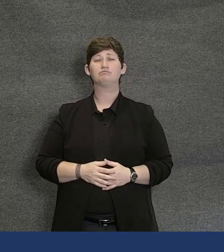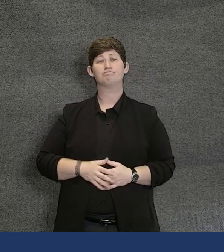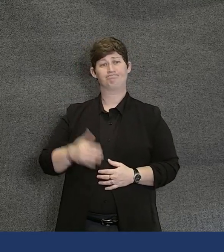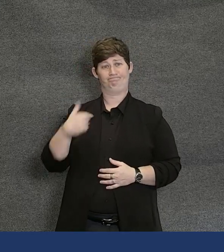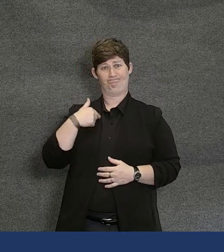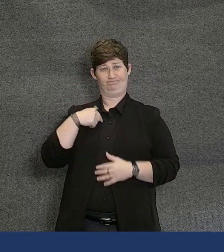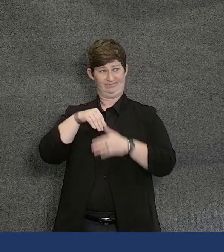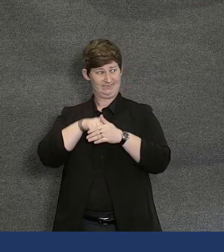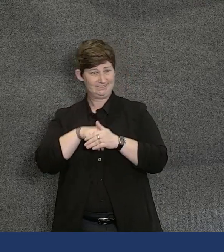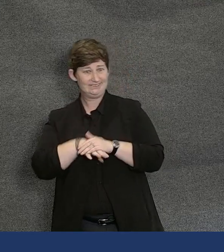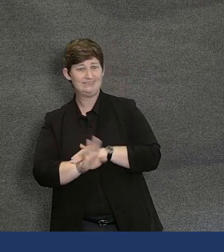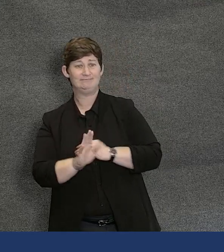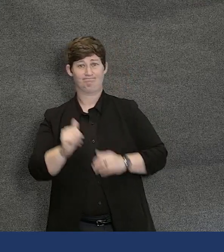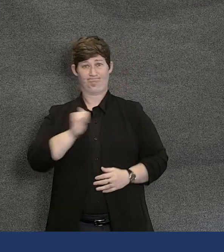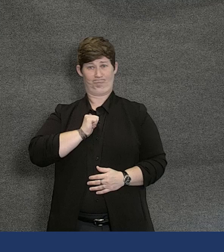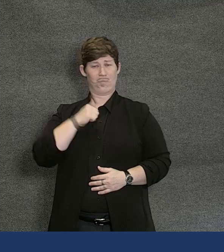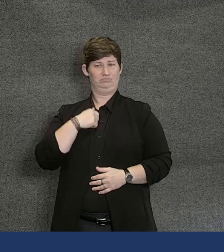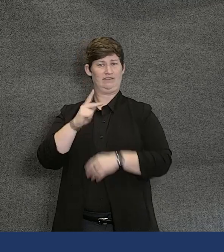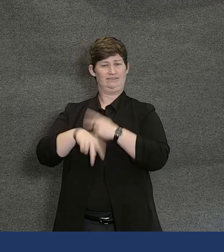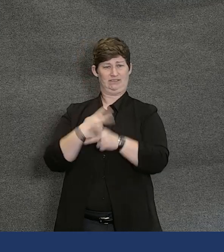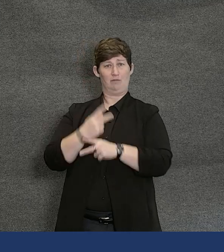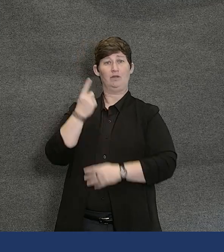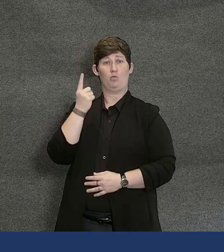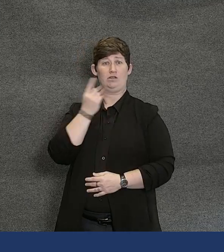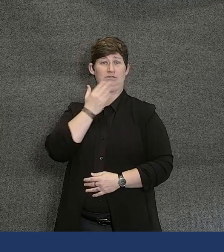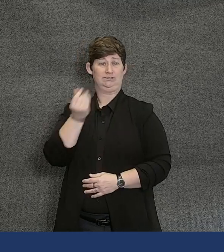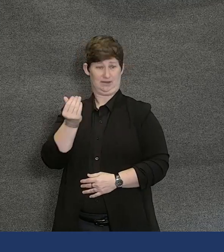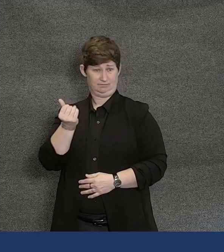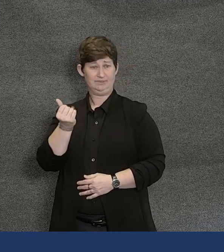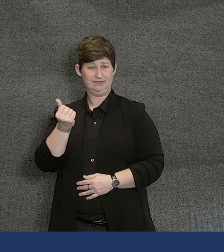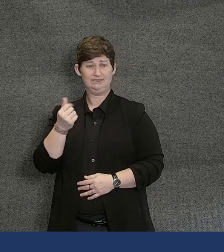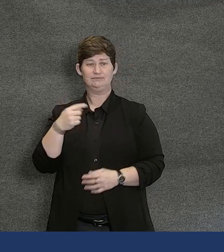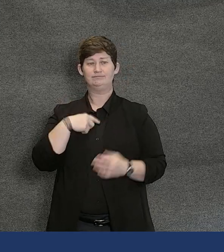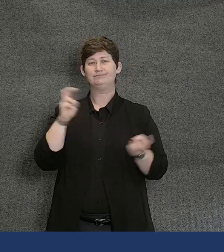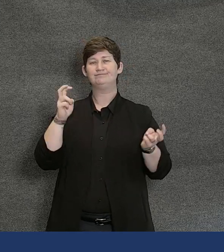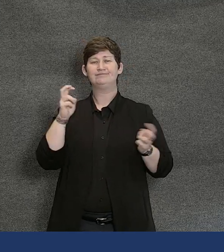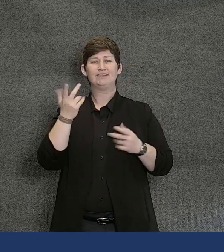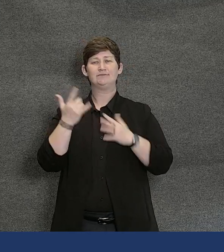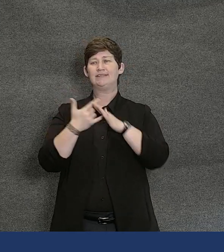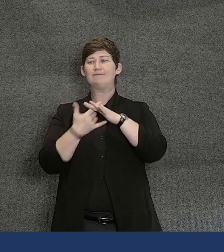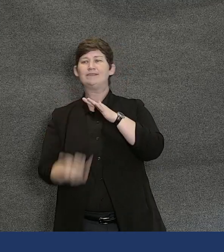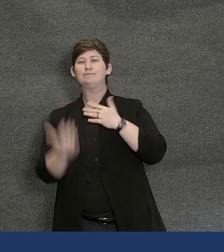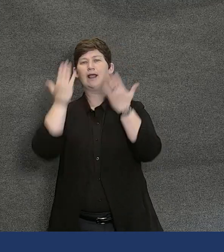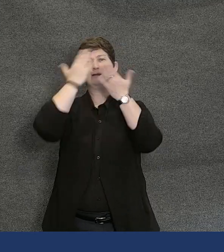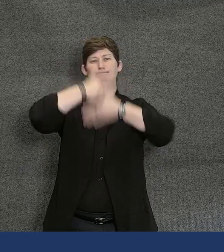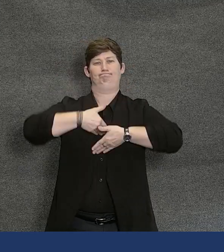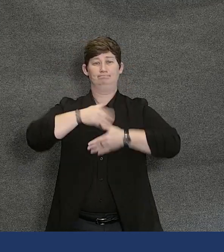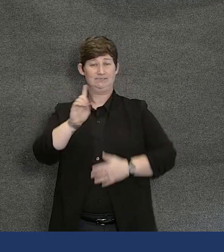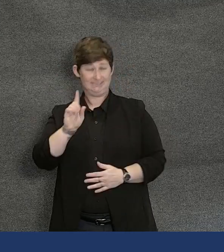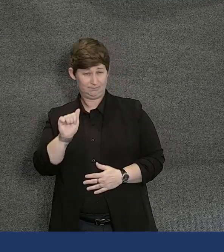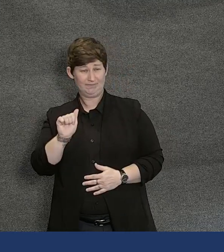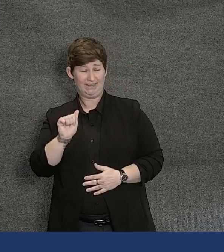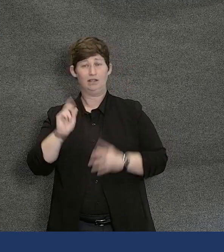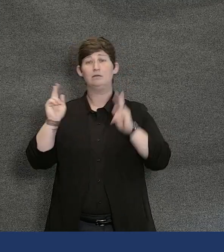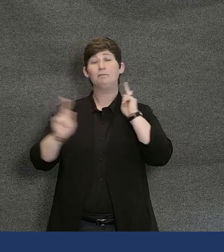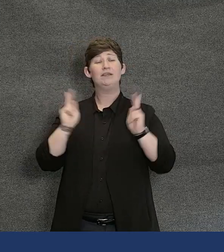diabetes, sort of an invisible disability that I think sometimes people are like, is that a disability?